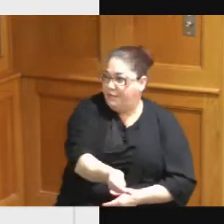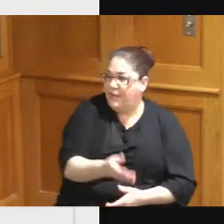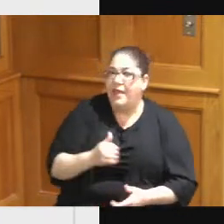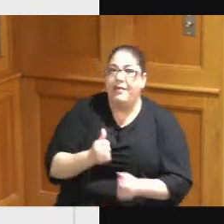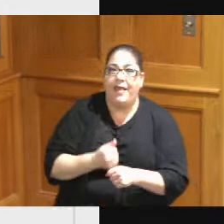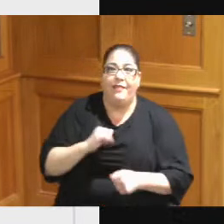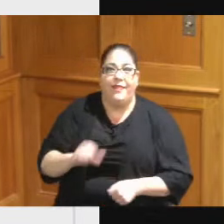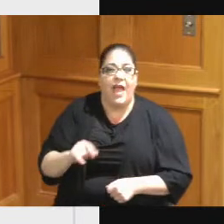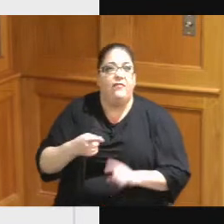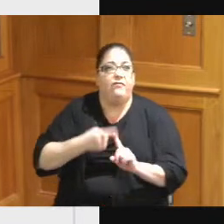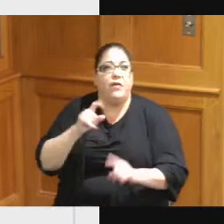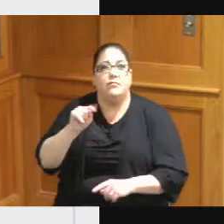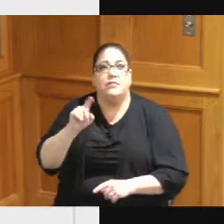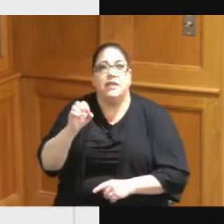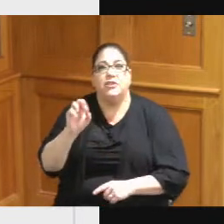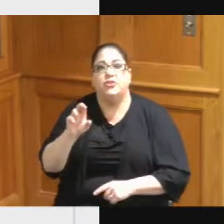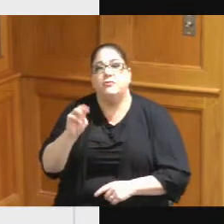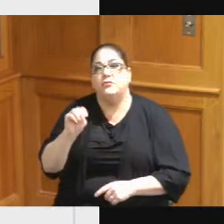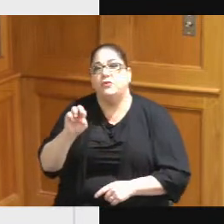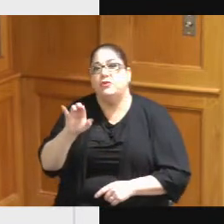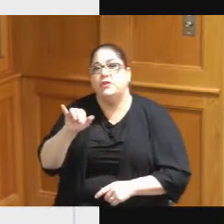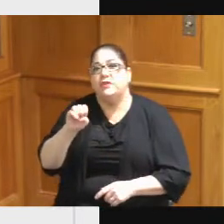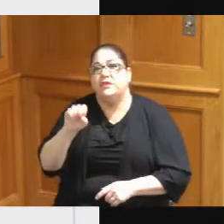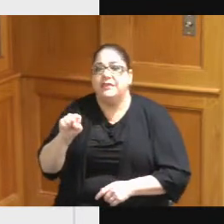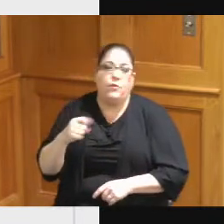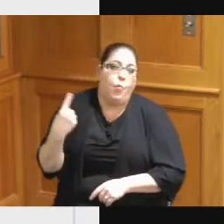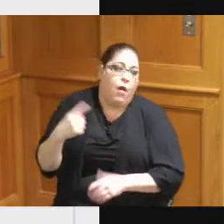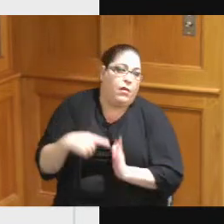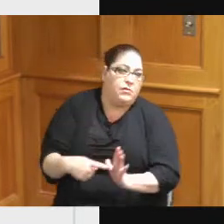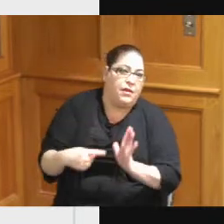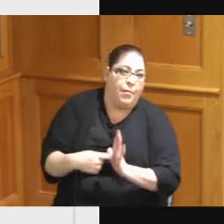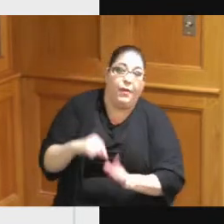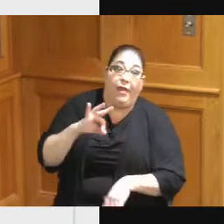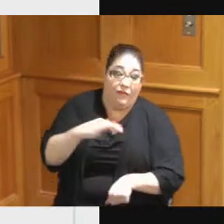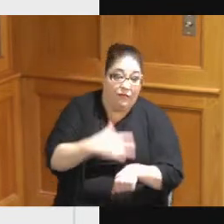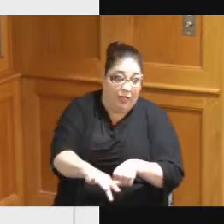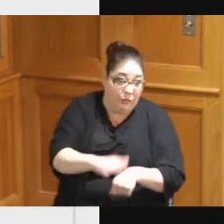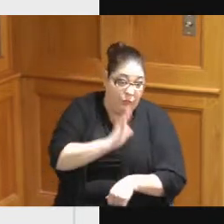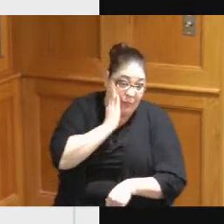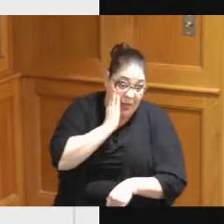so you could have a person just to use Tender Mercies as an example so you could have in the